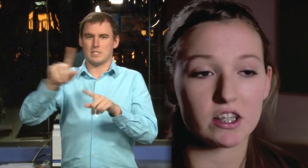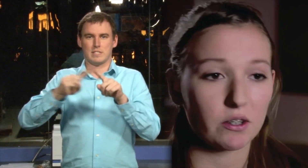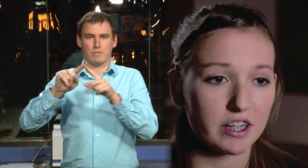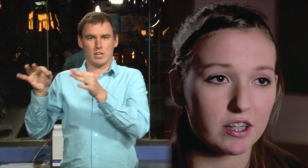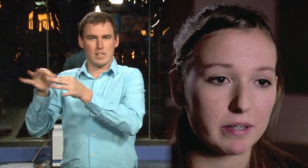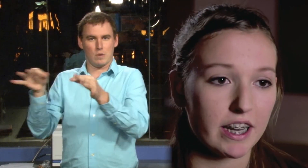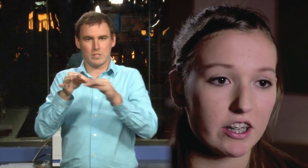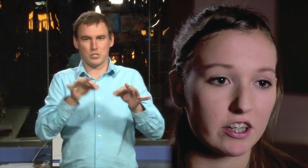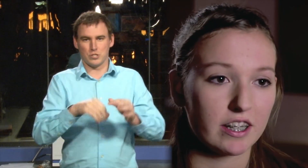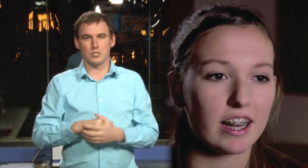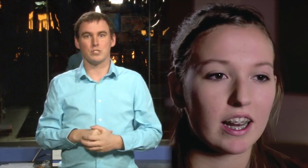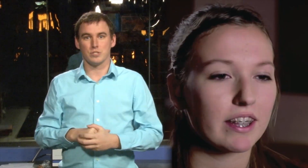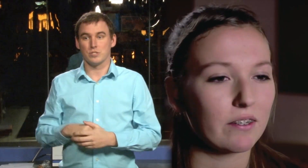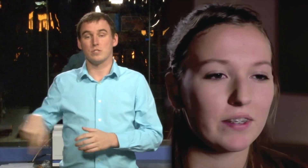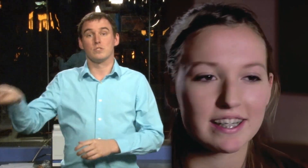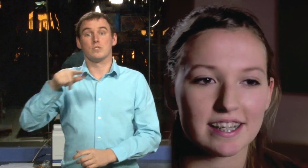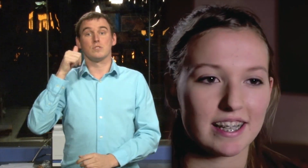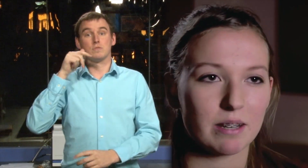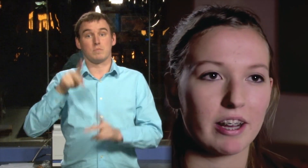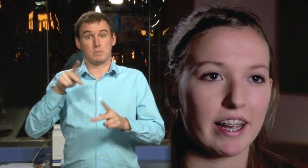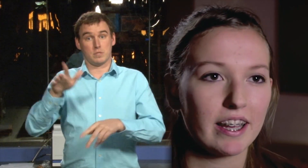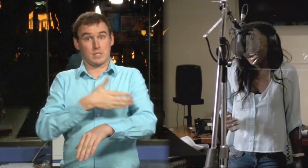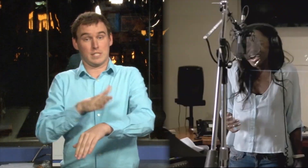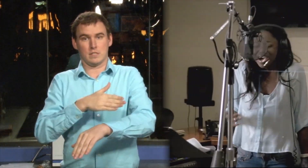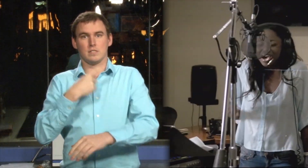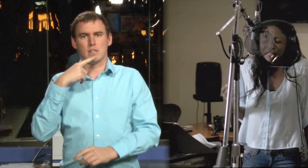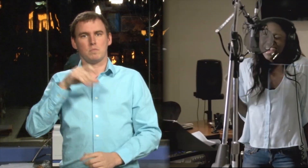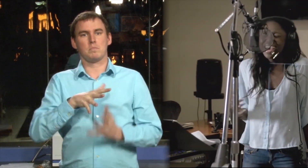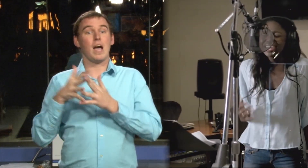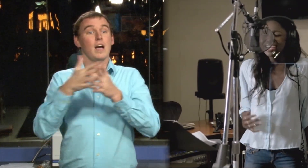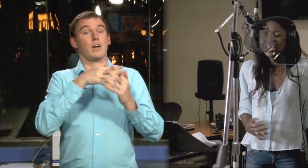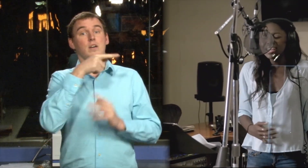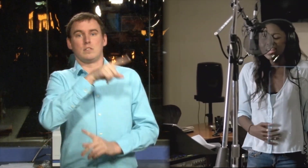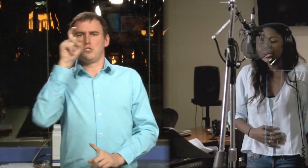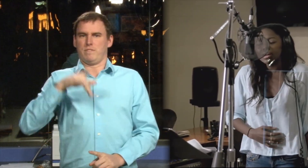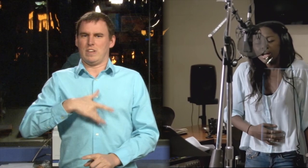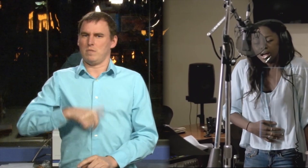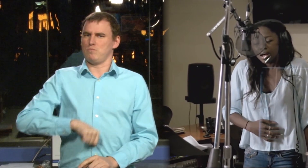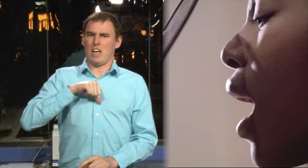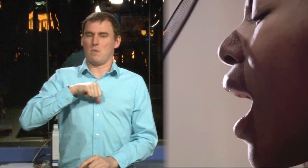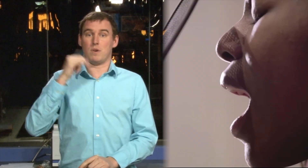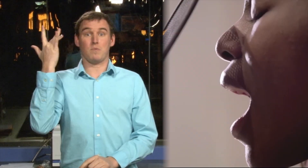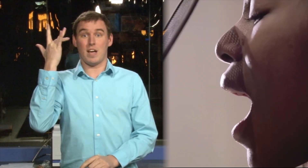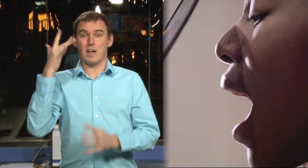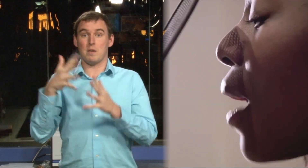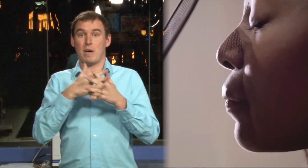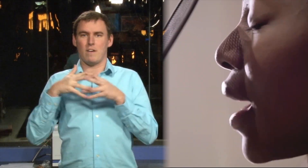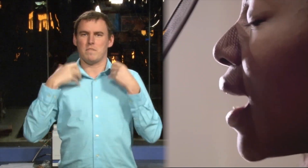IN EACH LANGUAGE. MOST OF THEM SAID THAT PEOPLE SHOULD FEEL PROUD THAT SO MANY CULTURES CAN